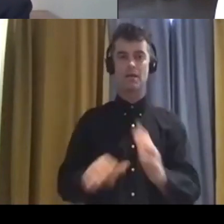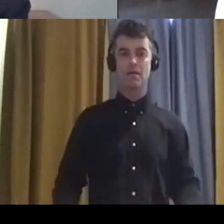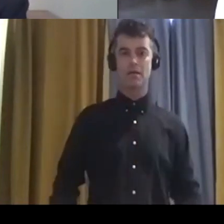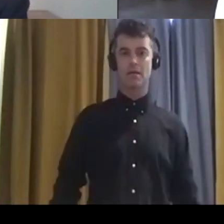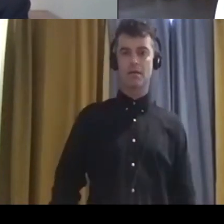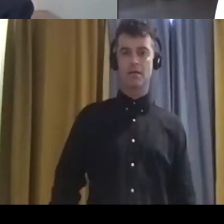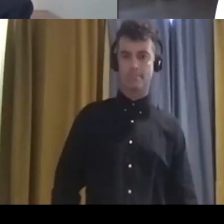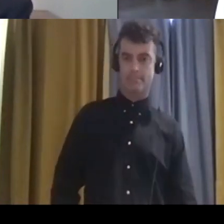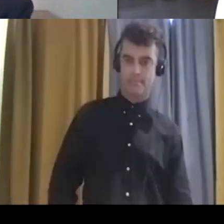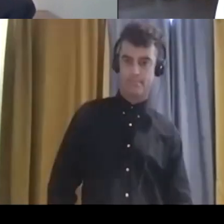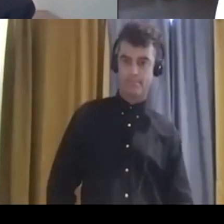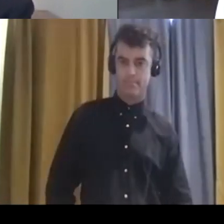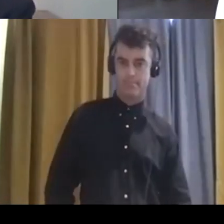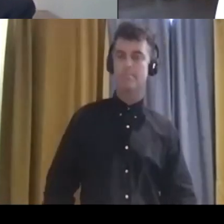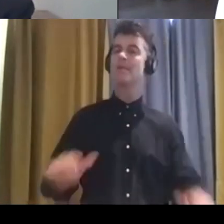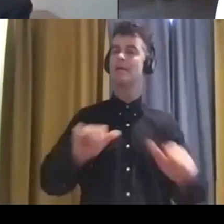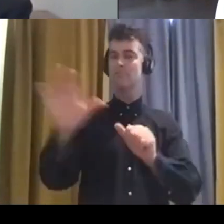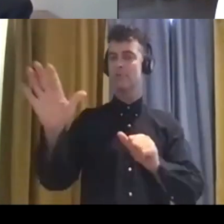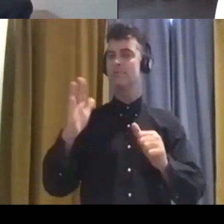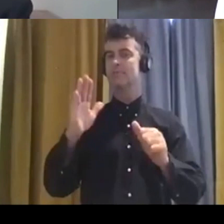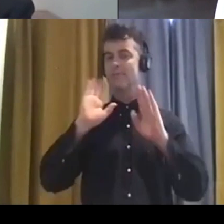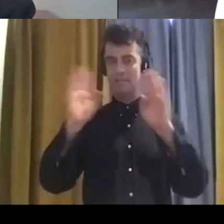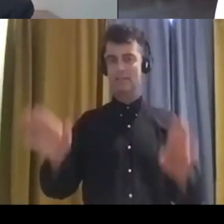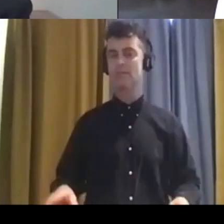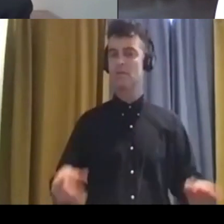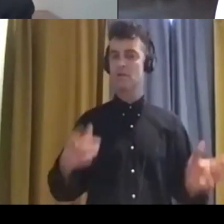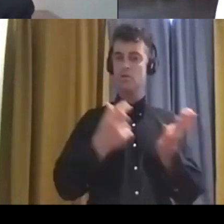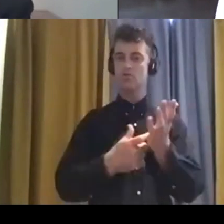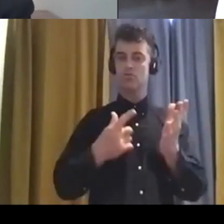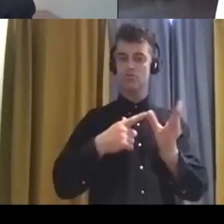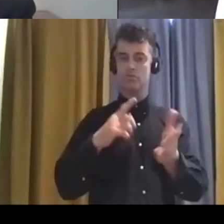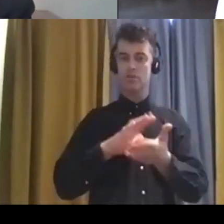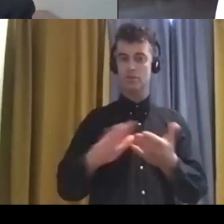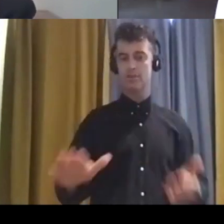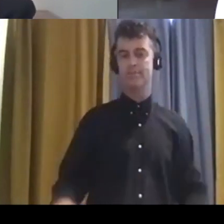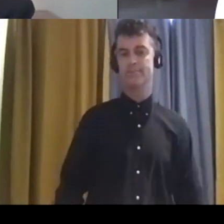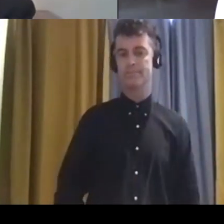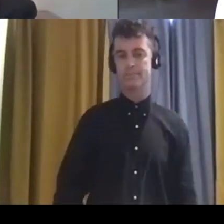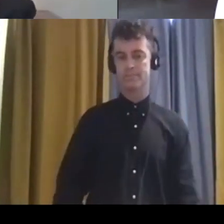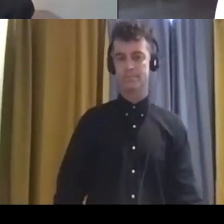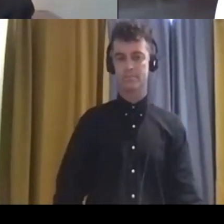percent of that money. It's brilliant that's fantastic. Rach, do you want to go next. Yeah